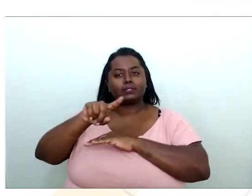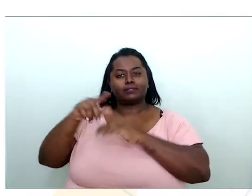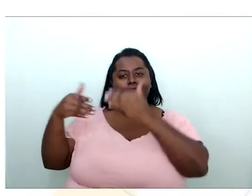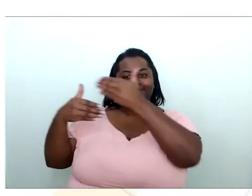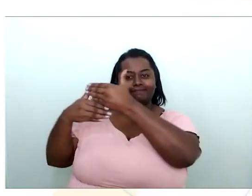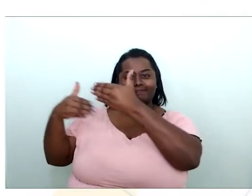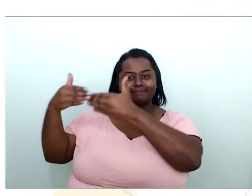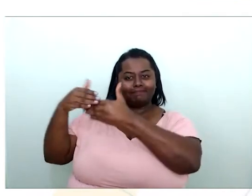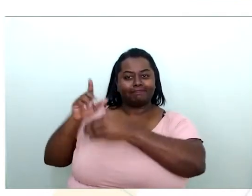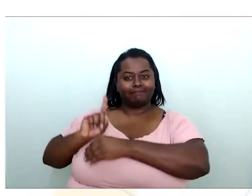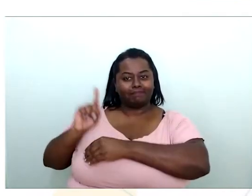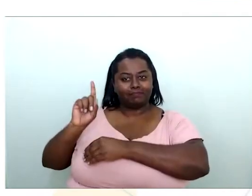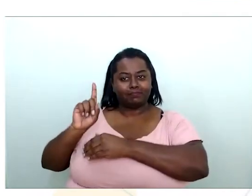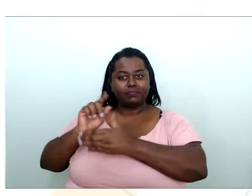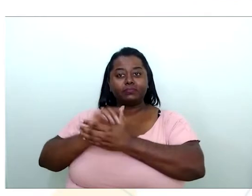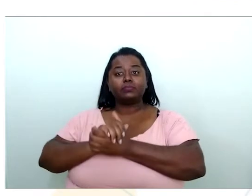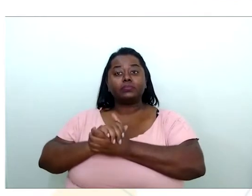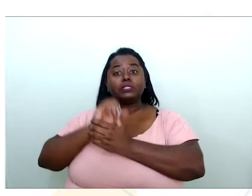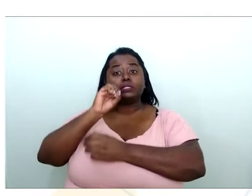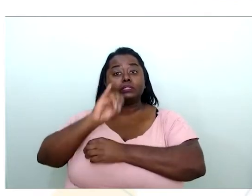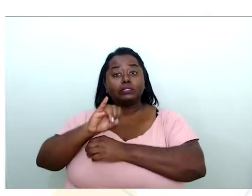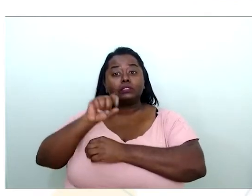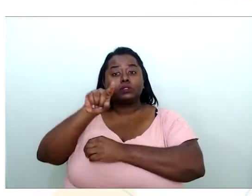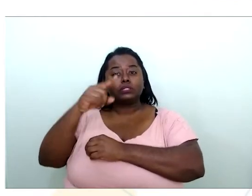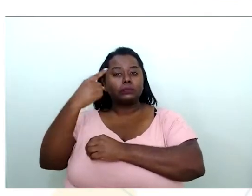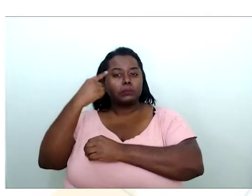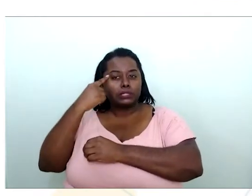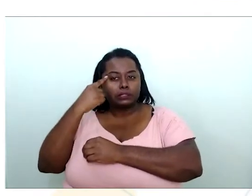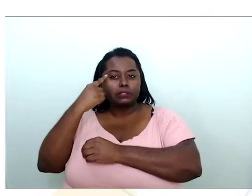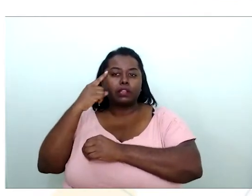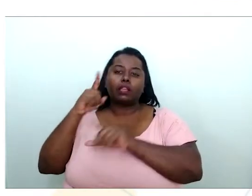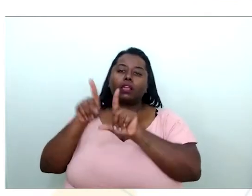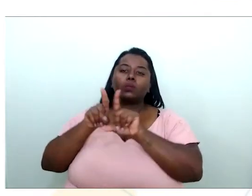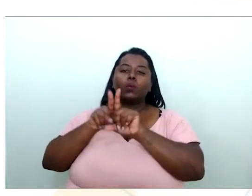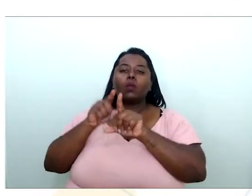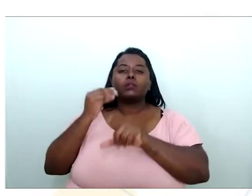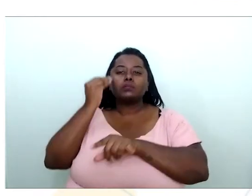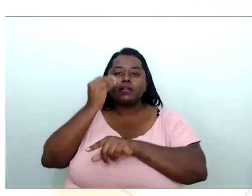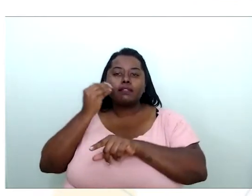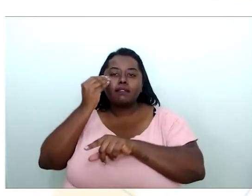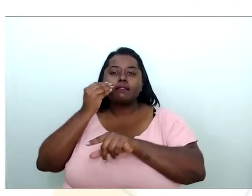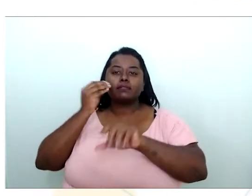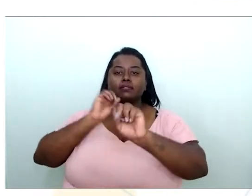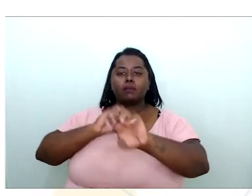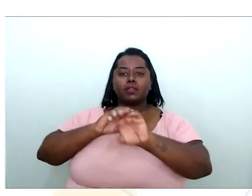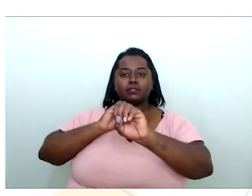diagram if you think about it this is this is how a learning experience might